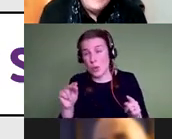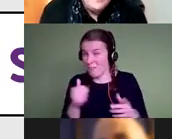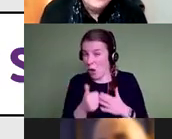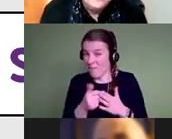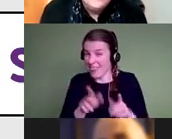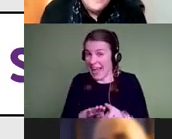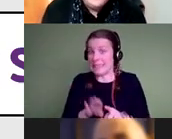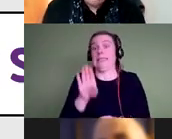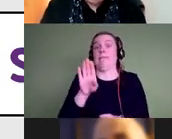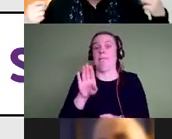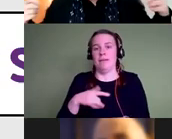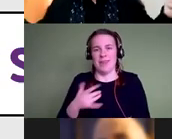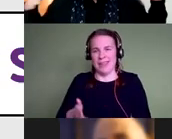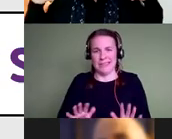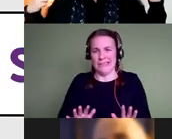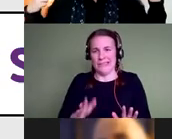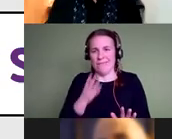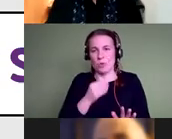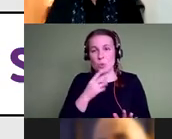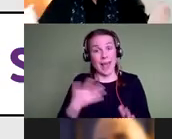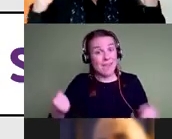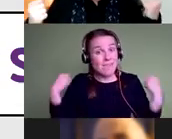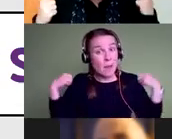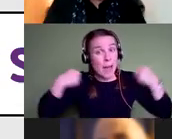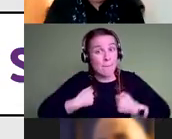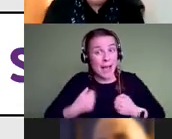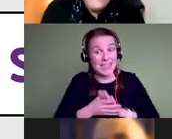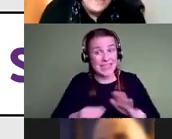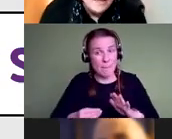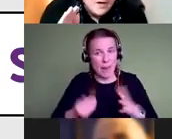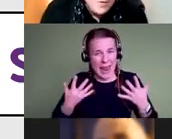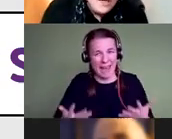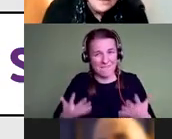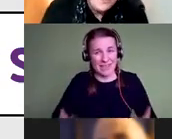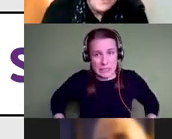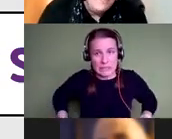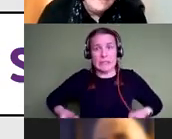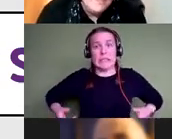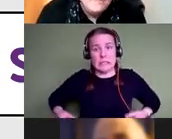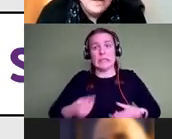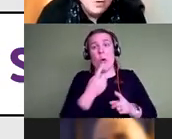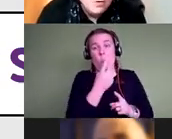easy-going steps will be more accessible than a ramp. Level pathways or rams are ideal for wheelchair and scooter